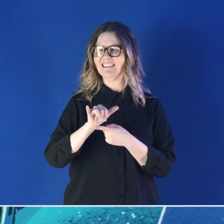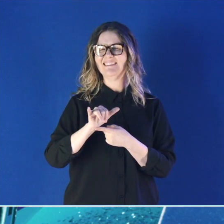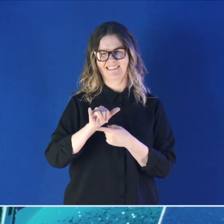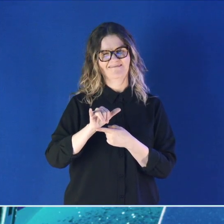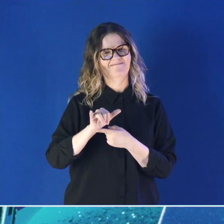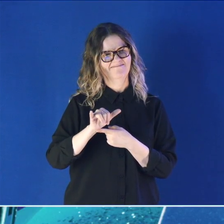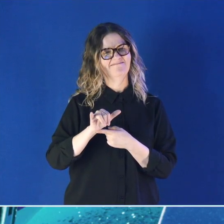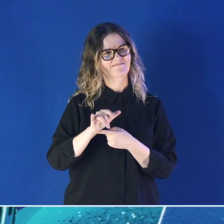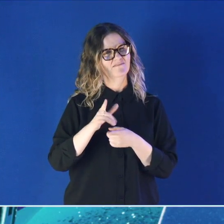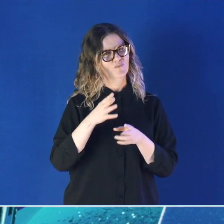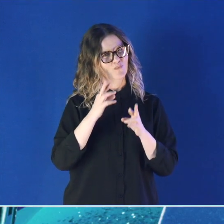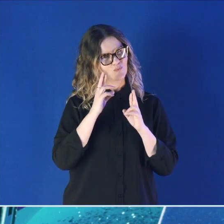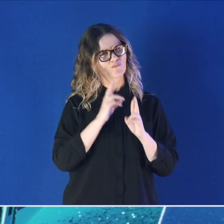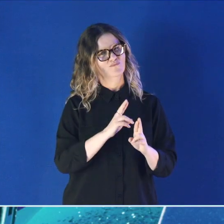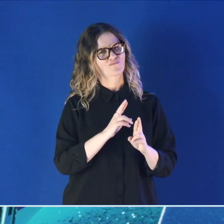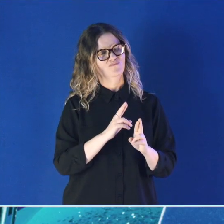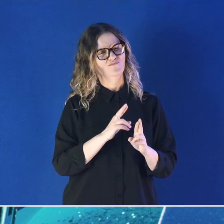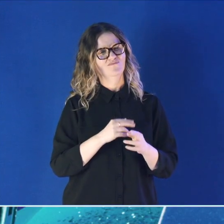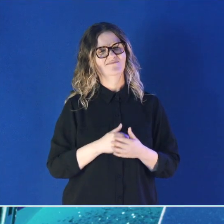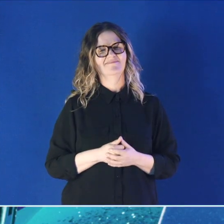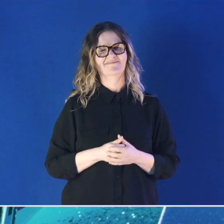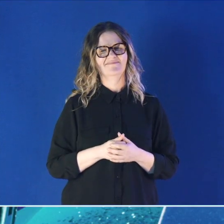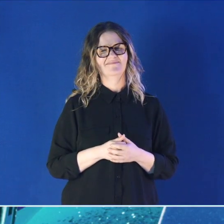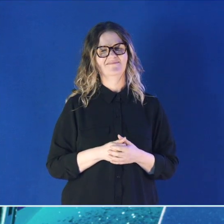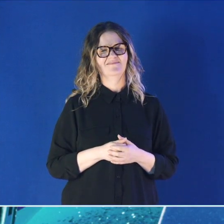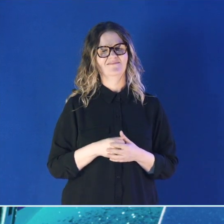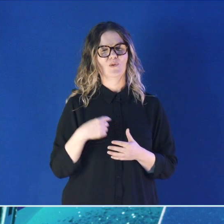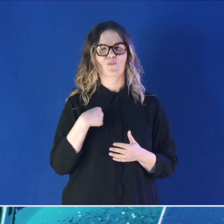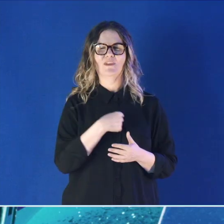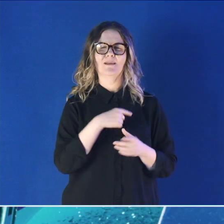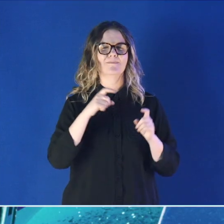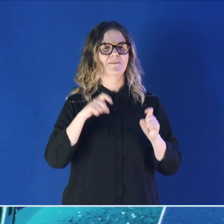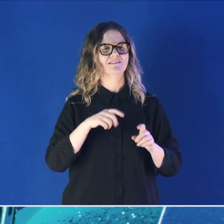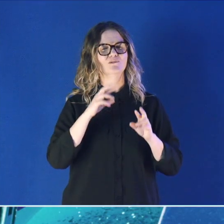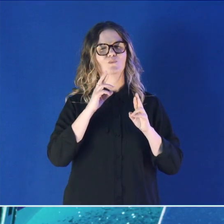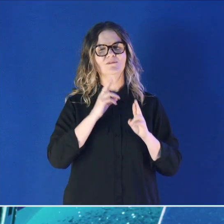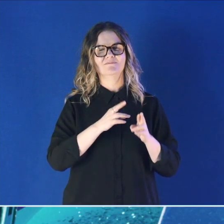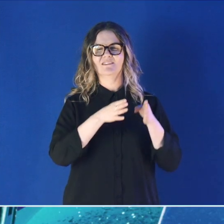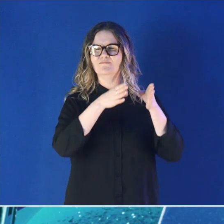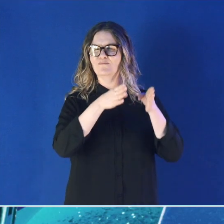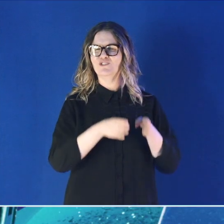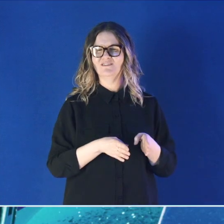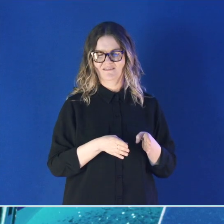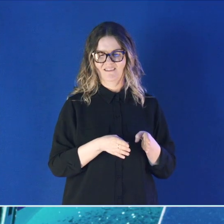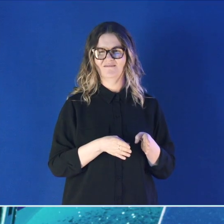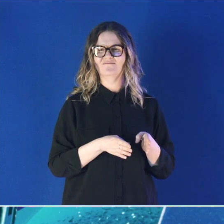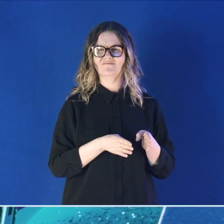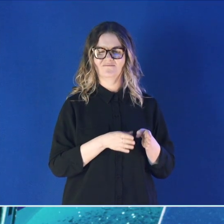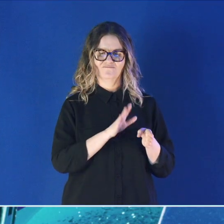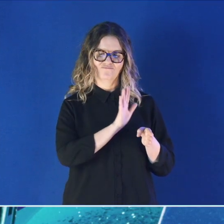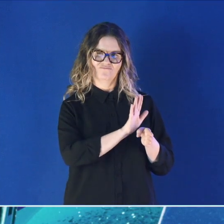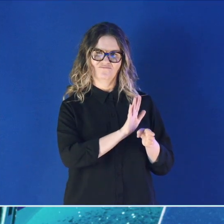And I think that you need to respect people for people. And it starts in the core of your heart.